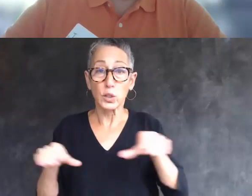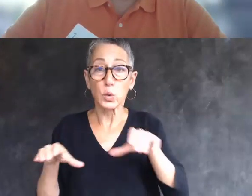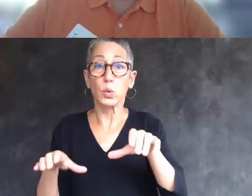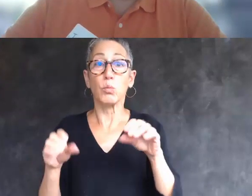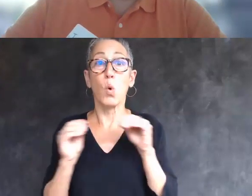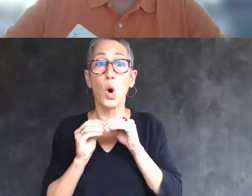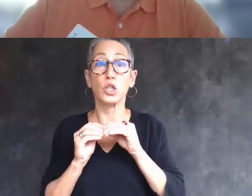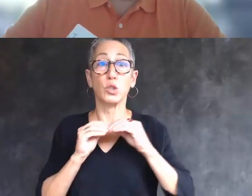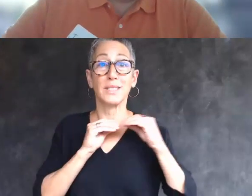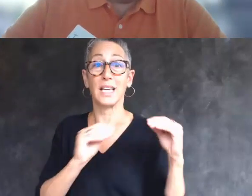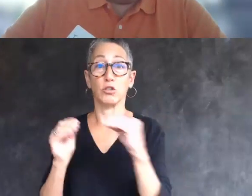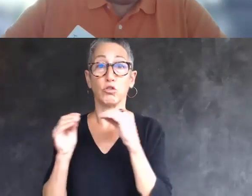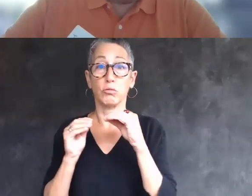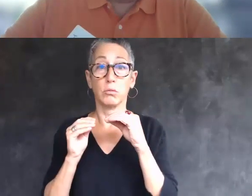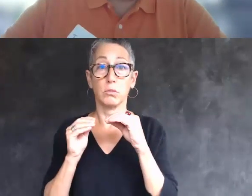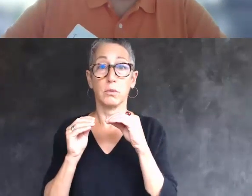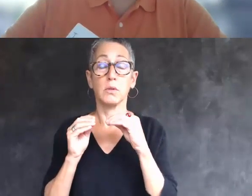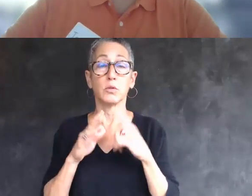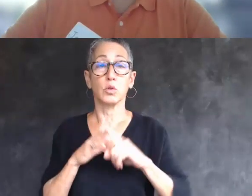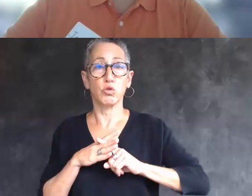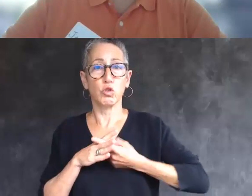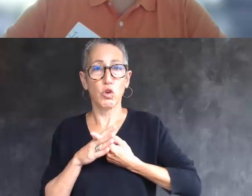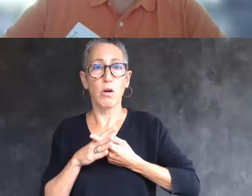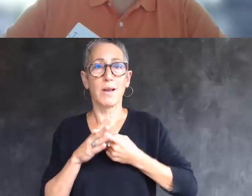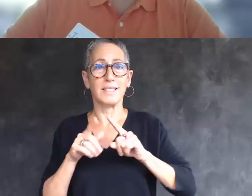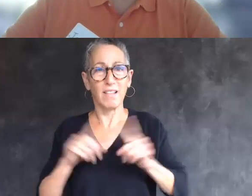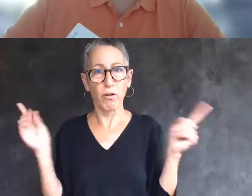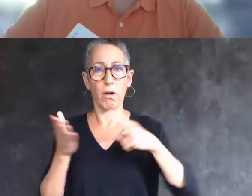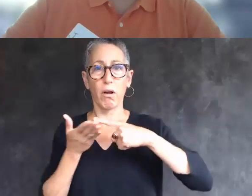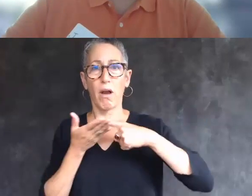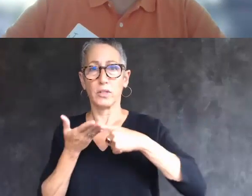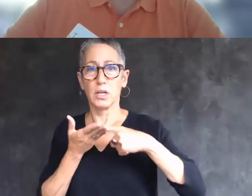to give a sense of worthiness, belongingness, that's racial, it's